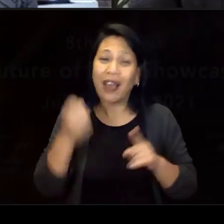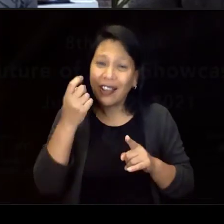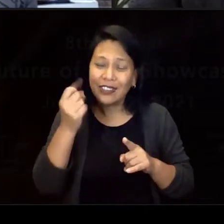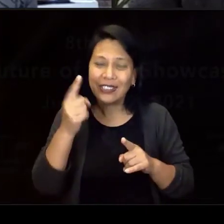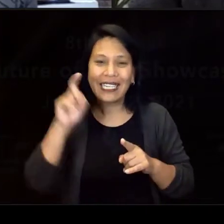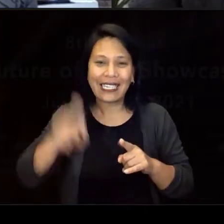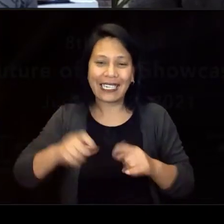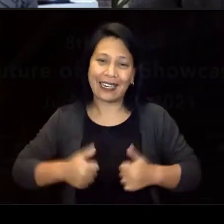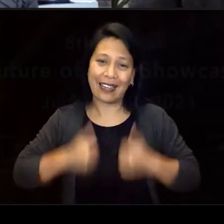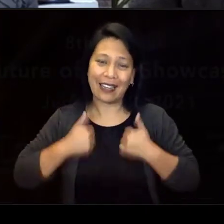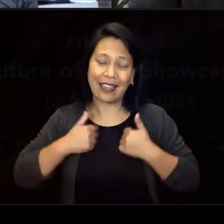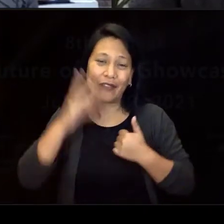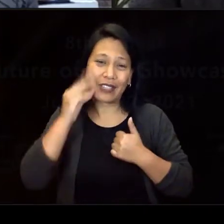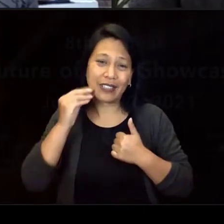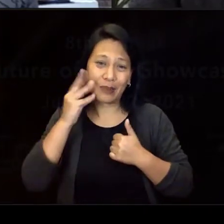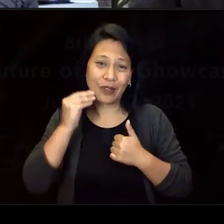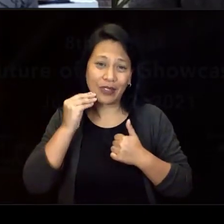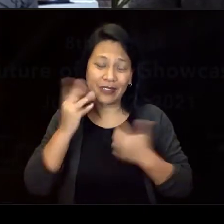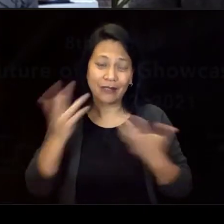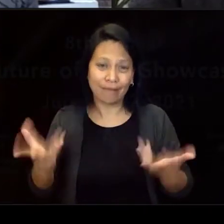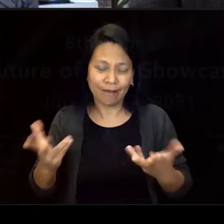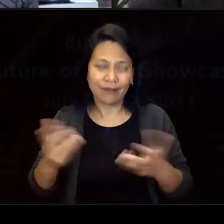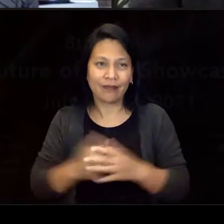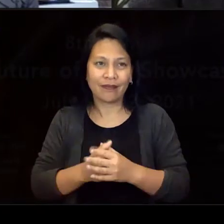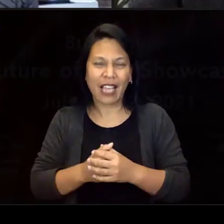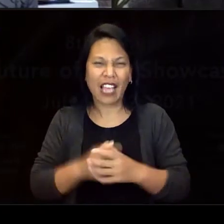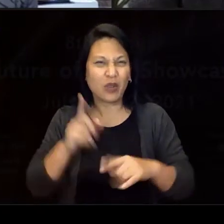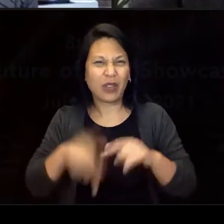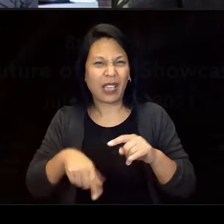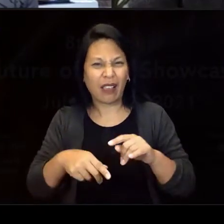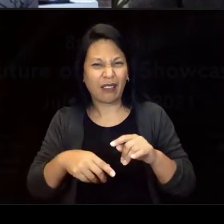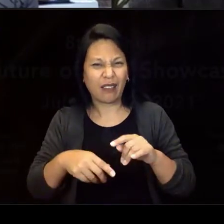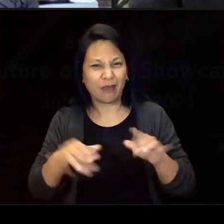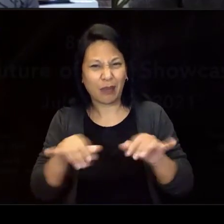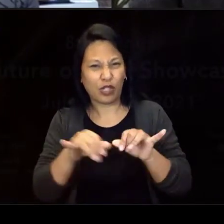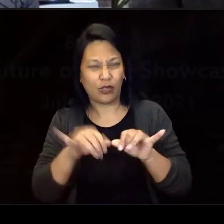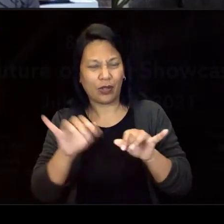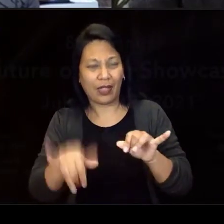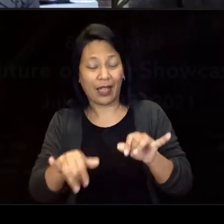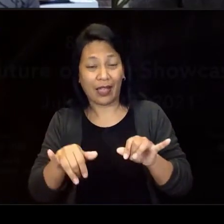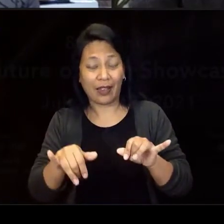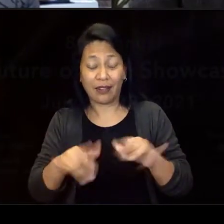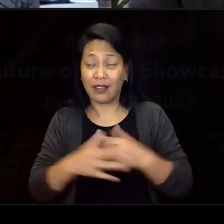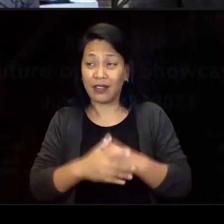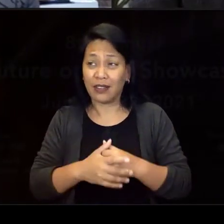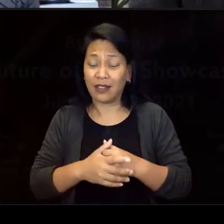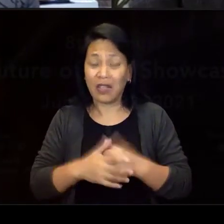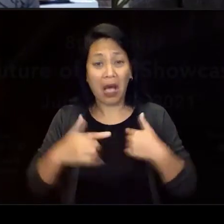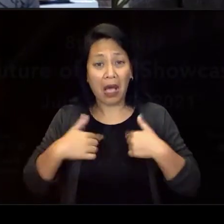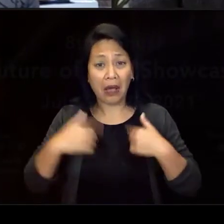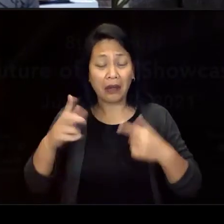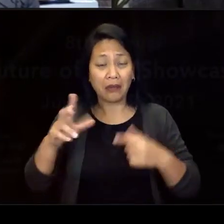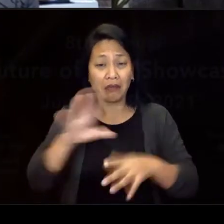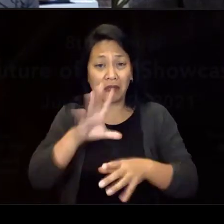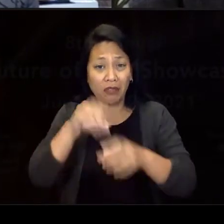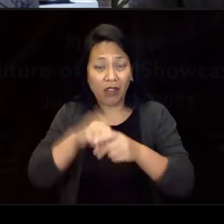And so, you know, I have 30 years in the business and I've been choreographing and